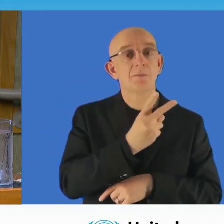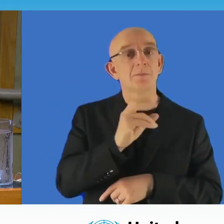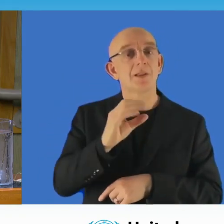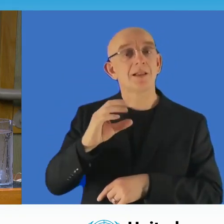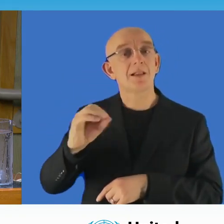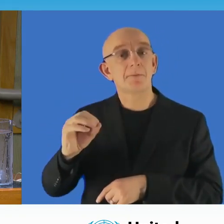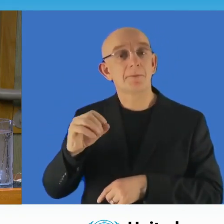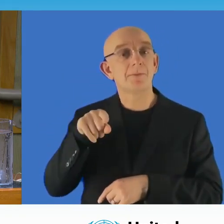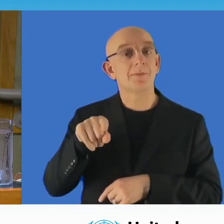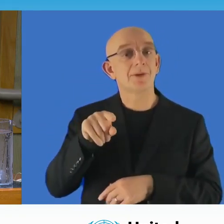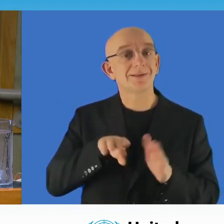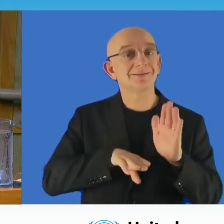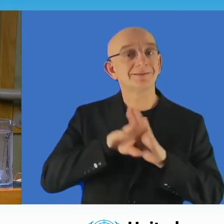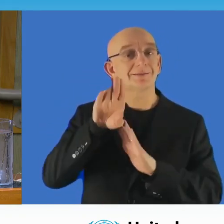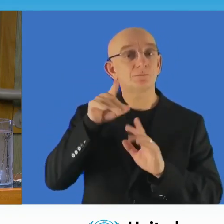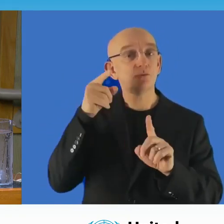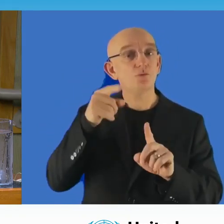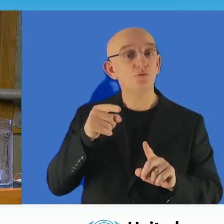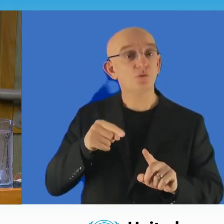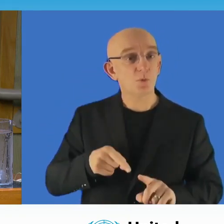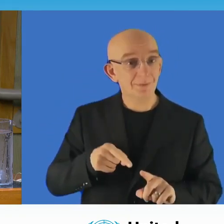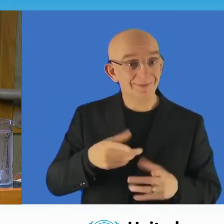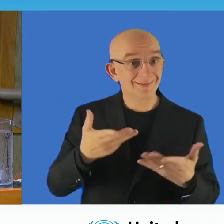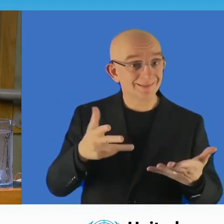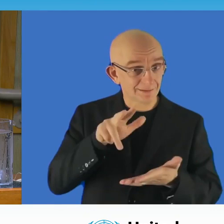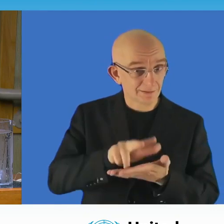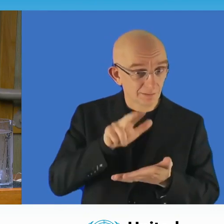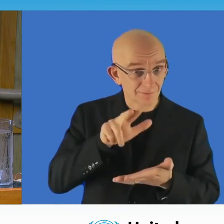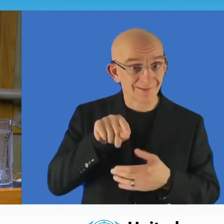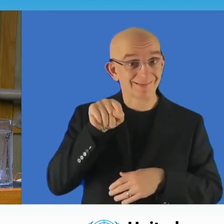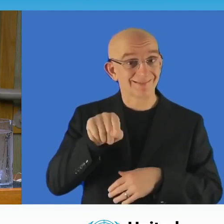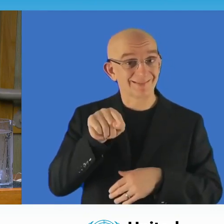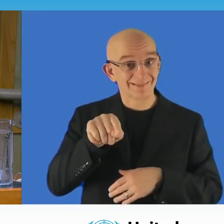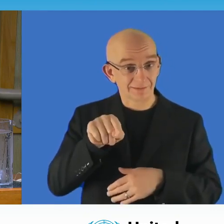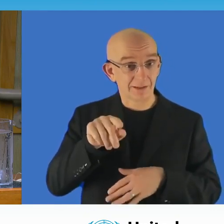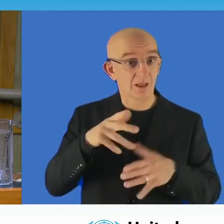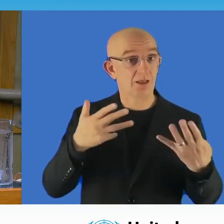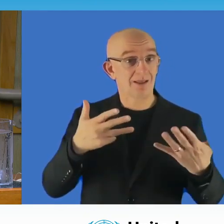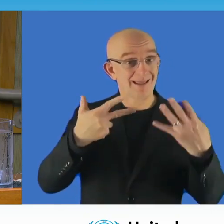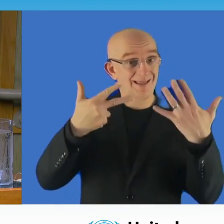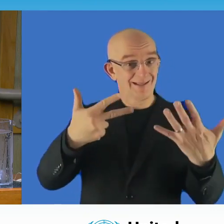mentioned only once and that too with respect to women giving birth in unhygienic conditions